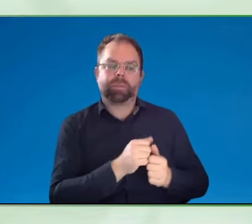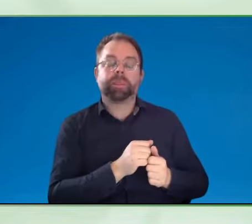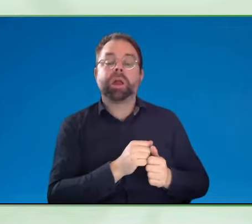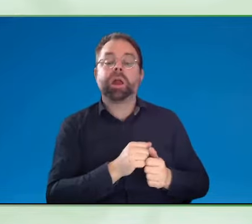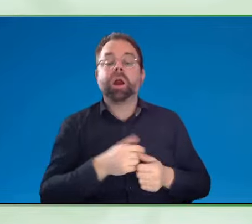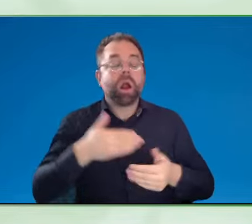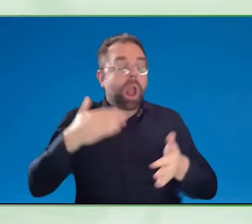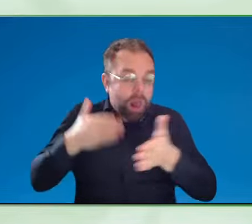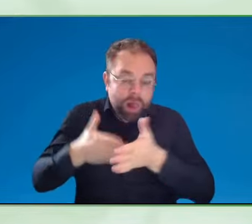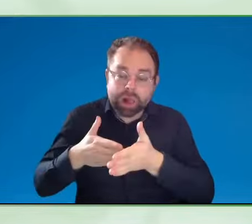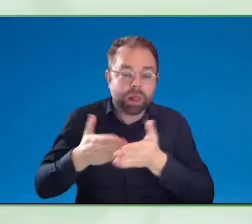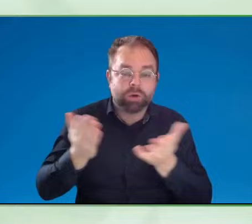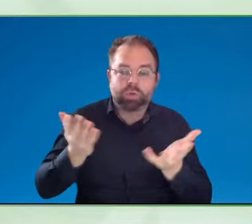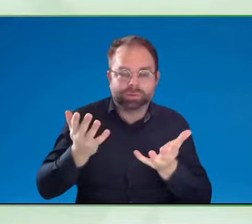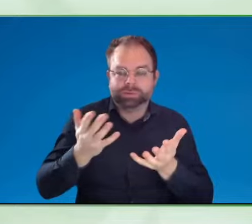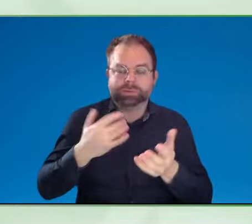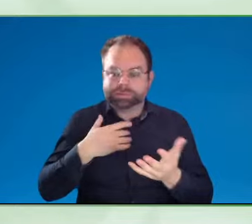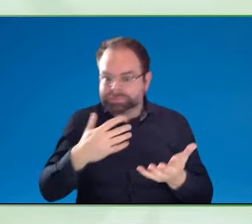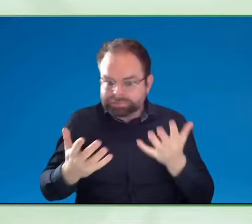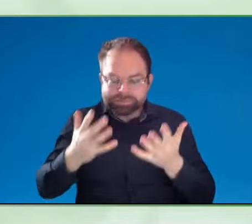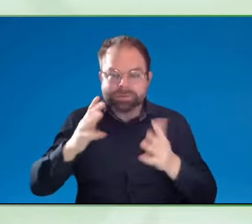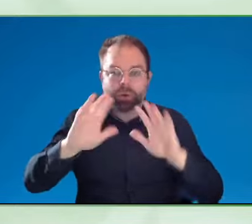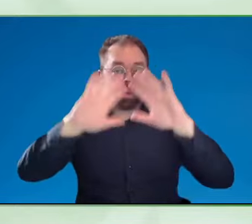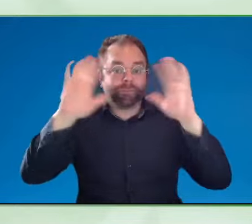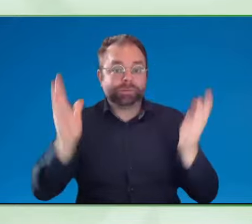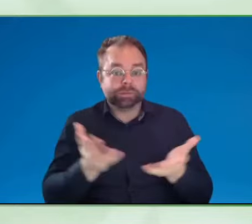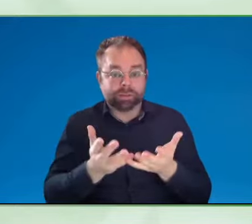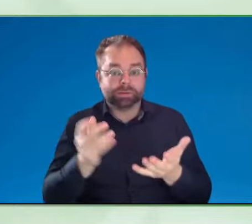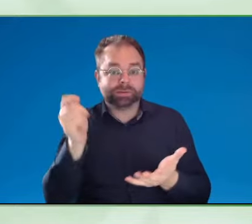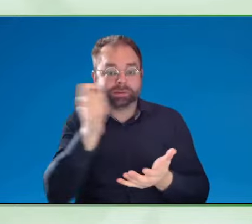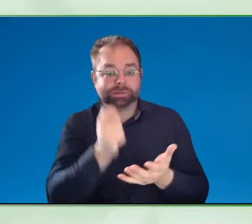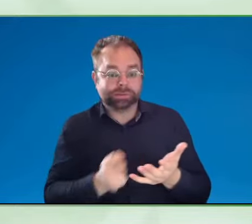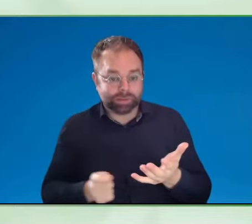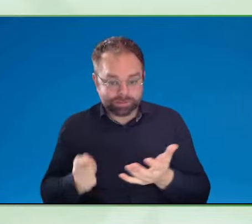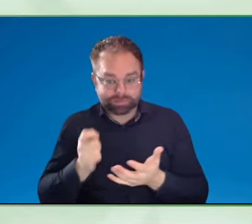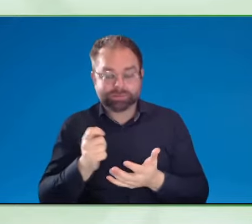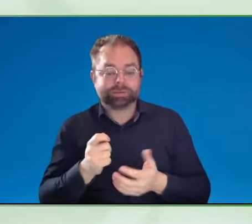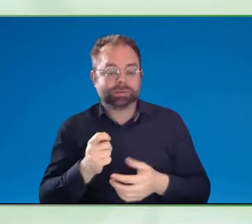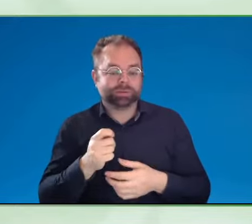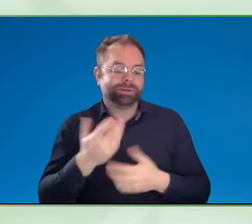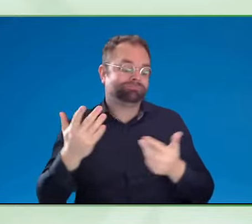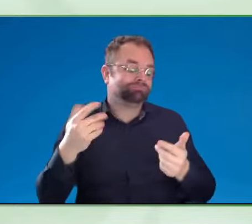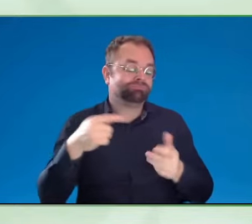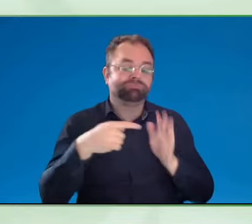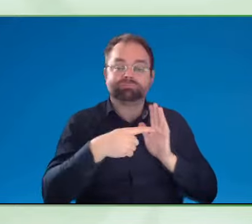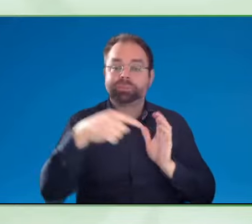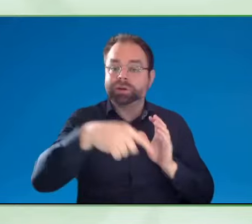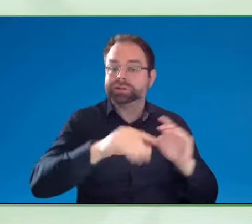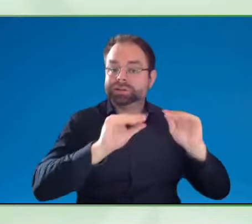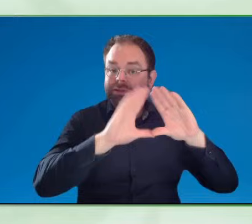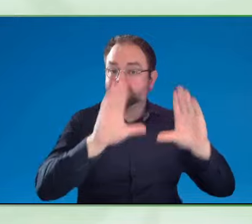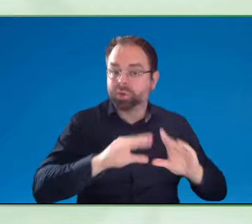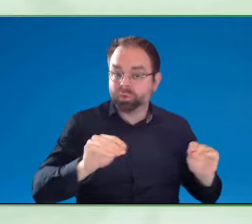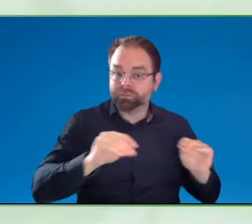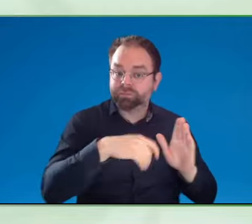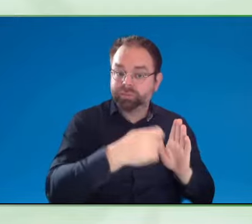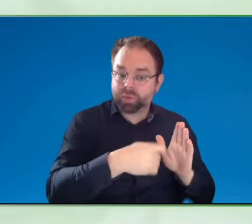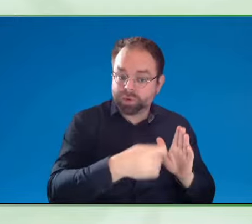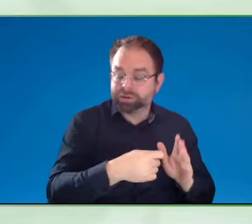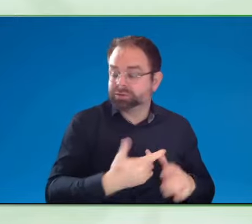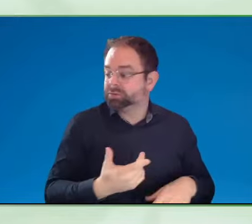hard to get to the light at the end of the tunnel because every single thing I was trying